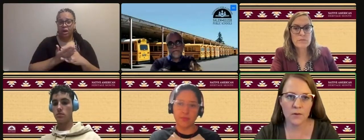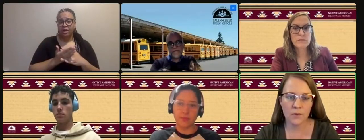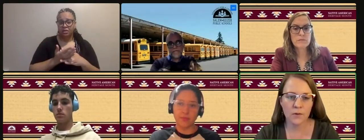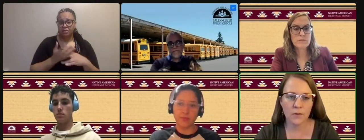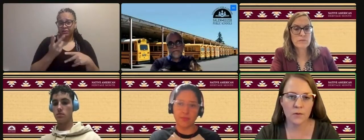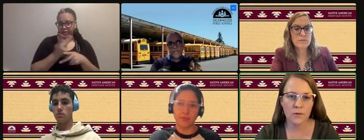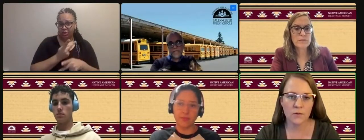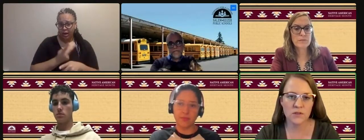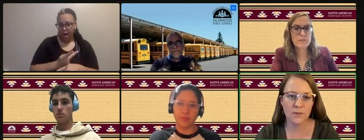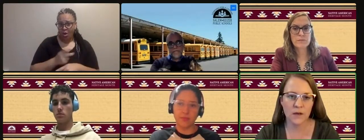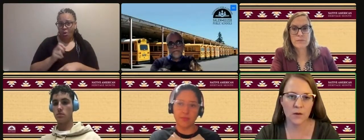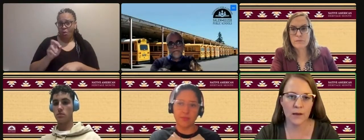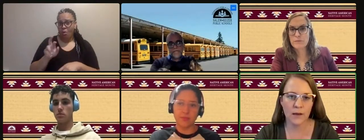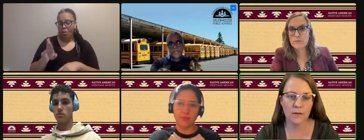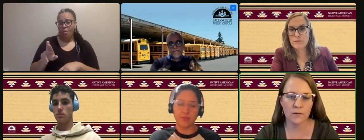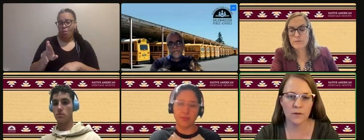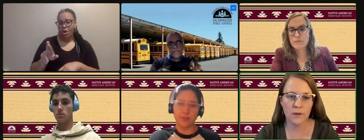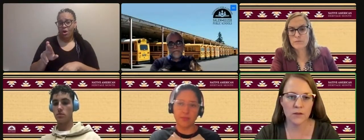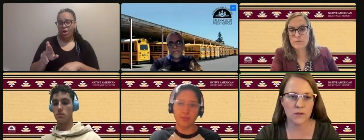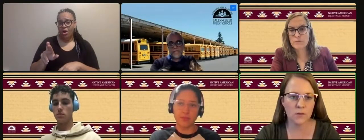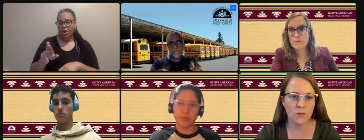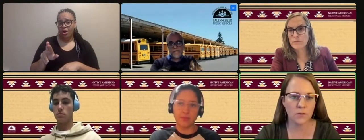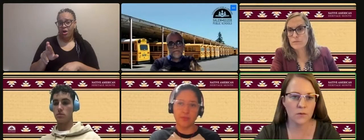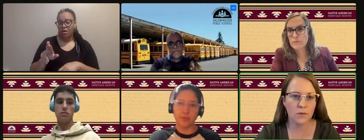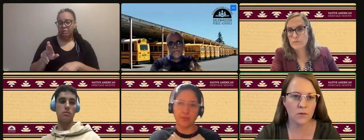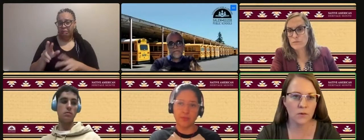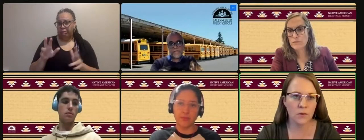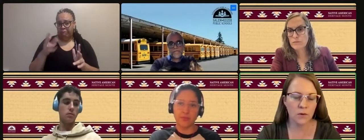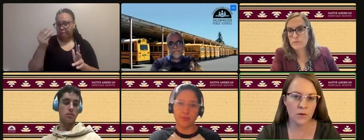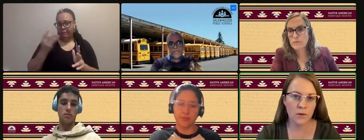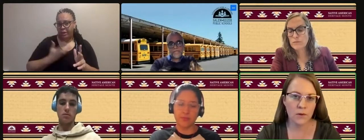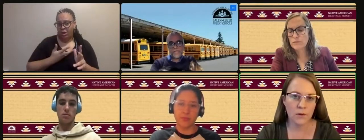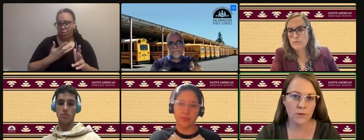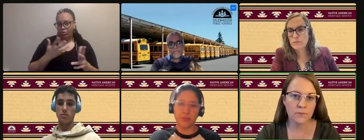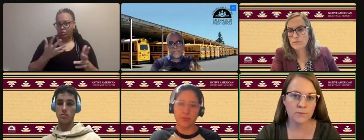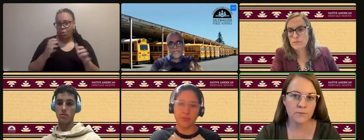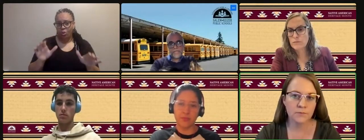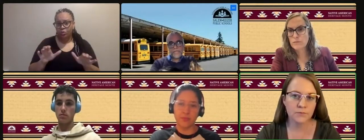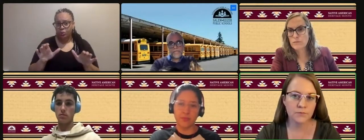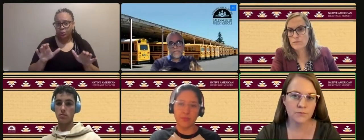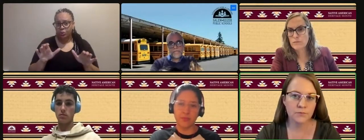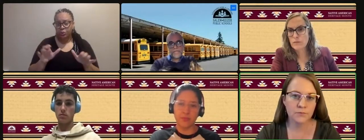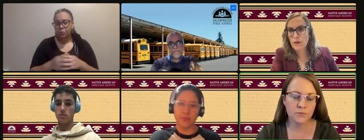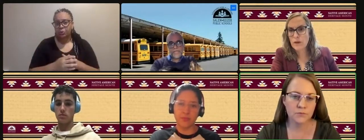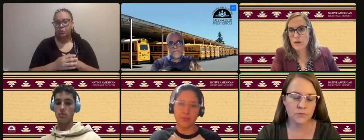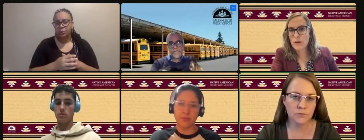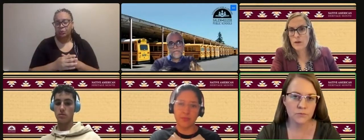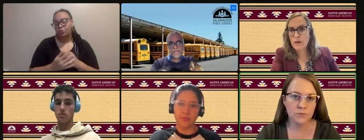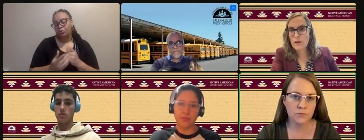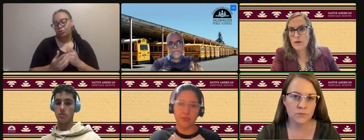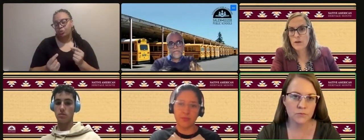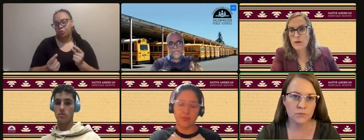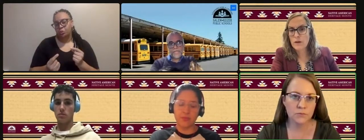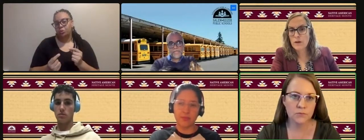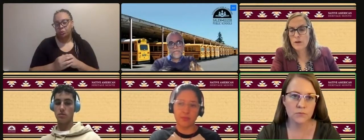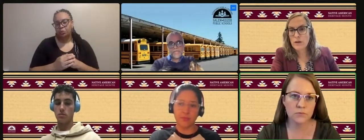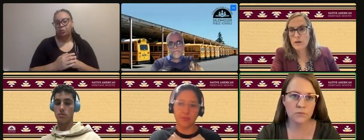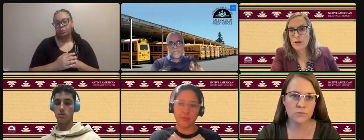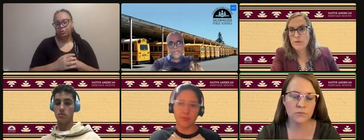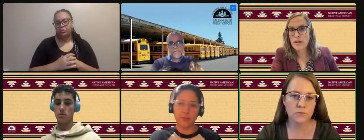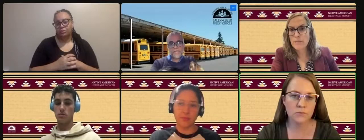THAT WE NEED TOE A QUICK